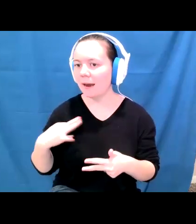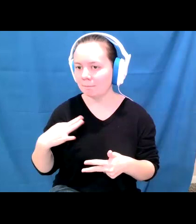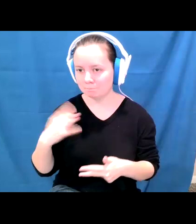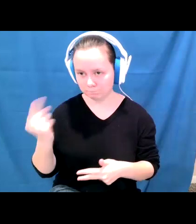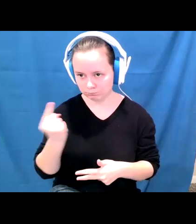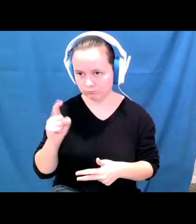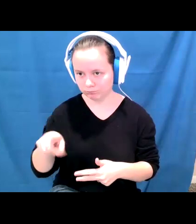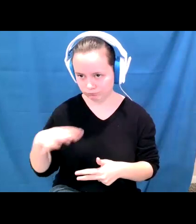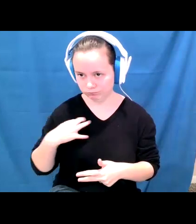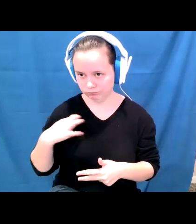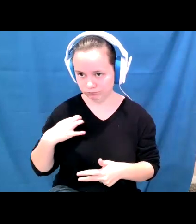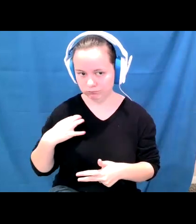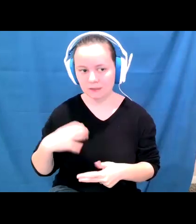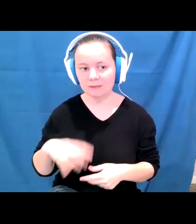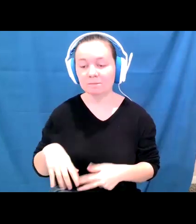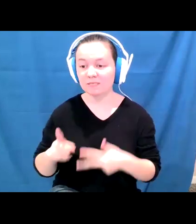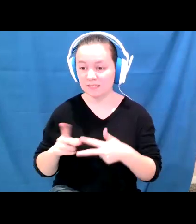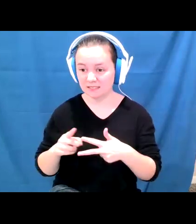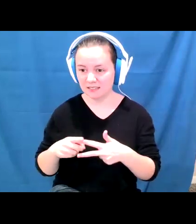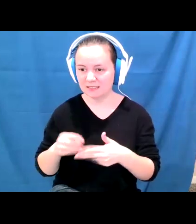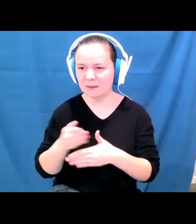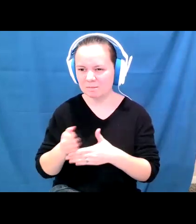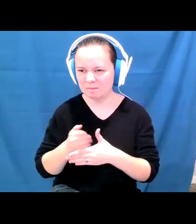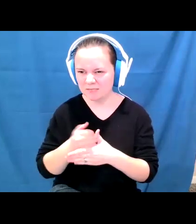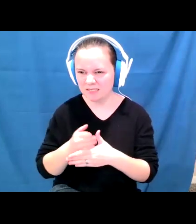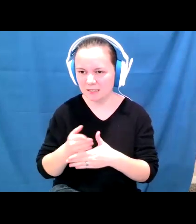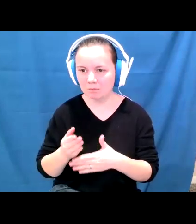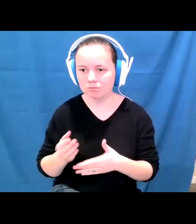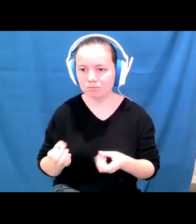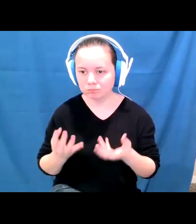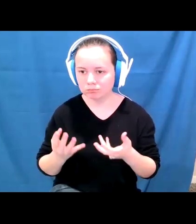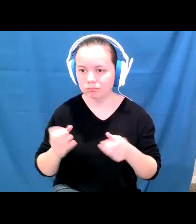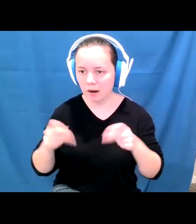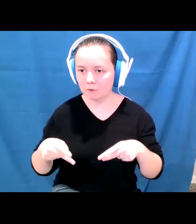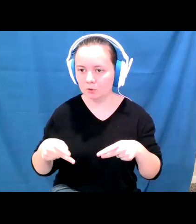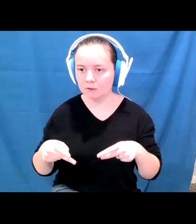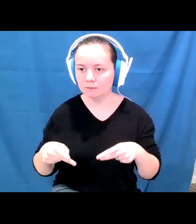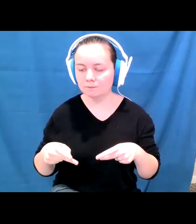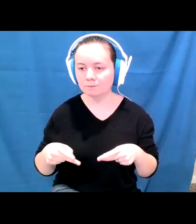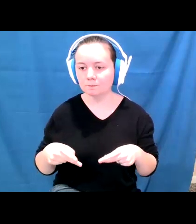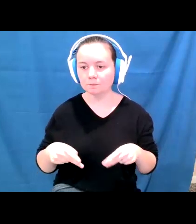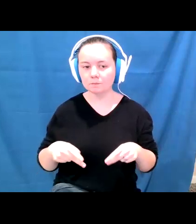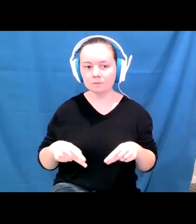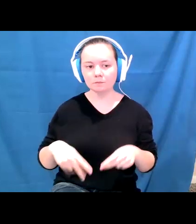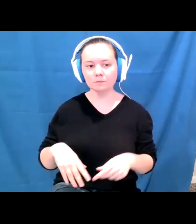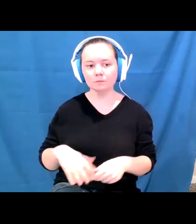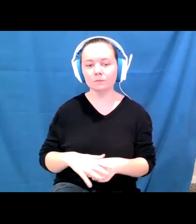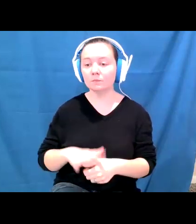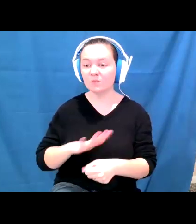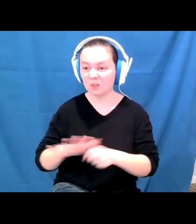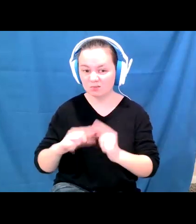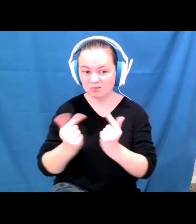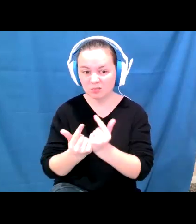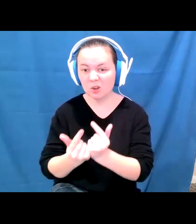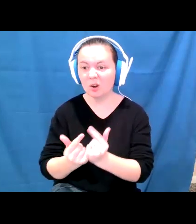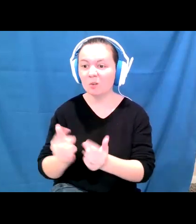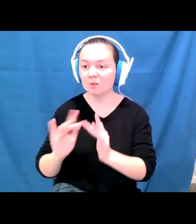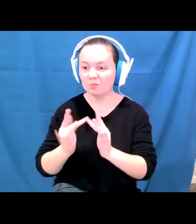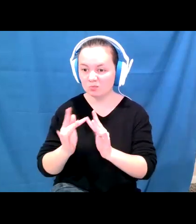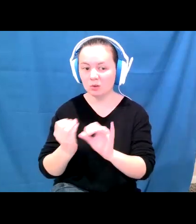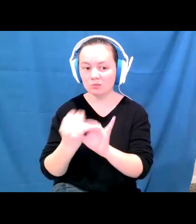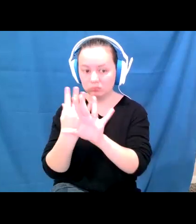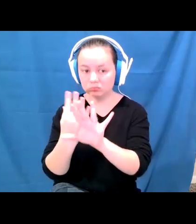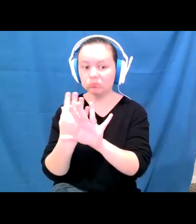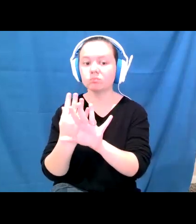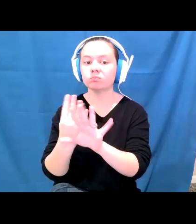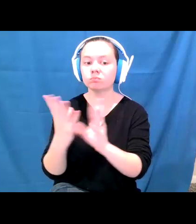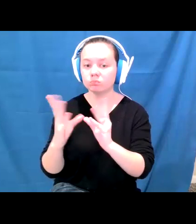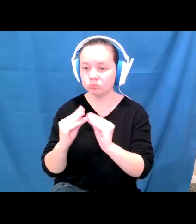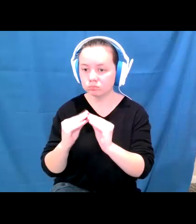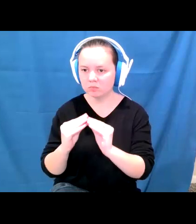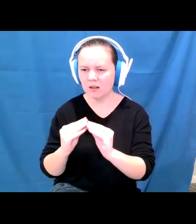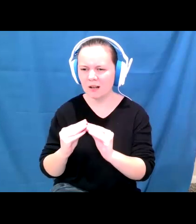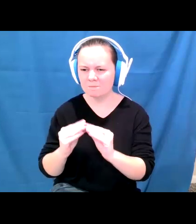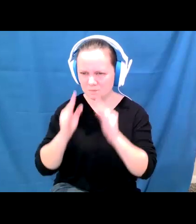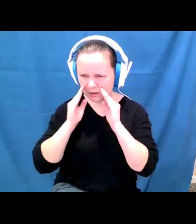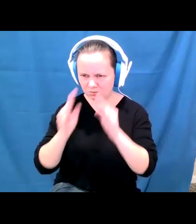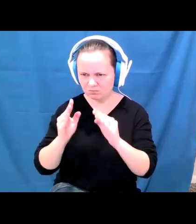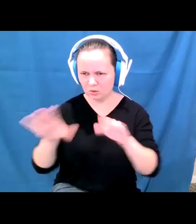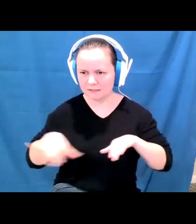The second is a medium intensity opportunity, where there will be full group virtual sessions and a very action-oriented approach.